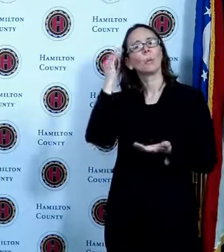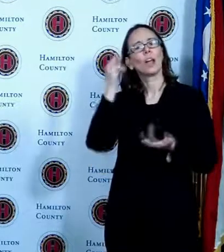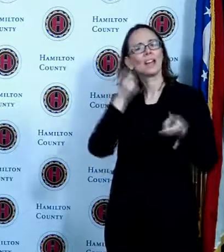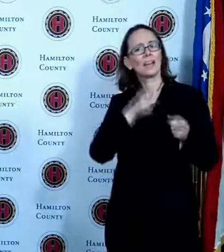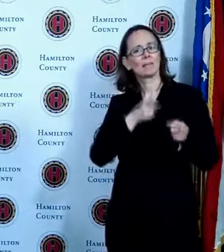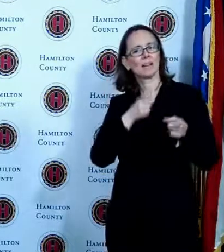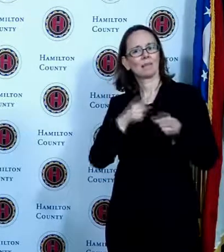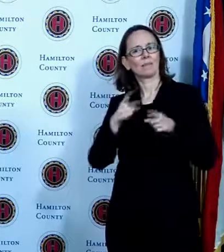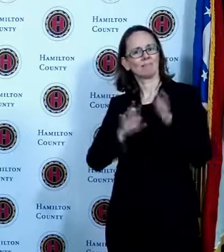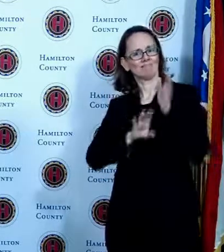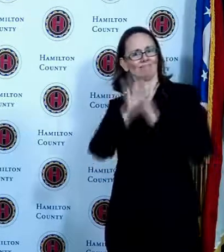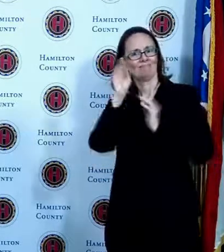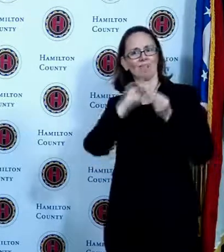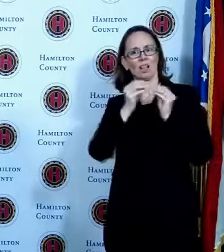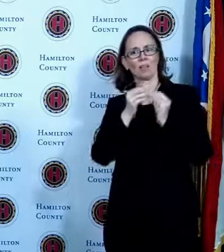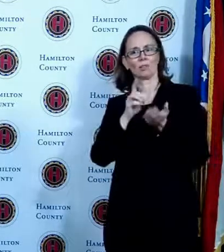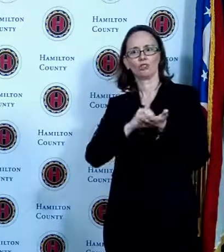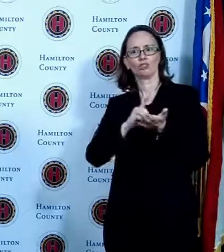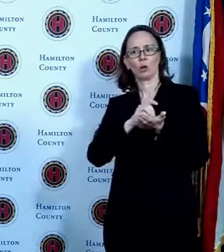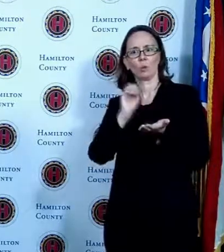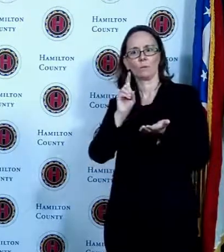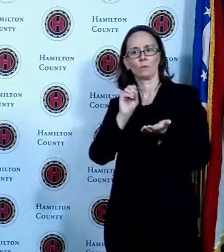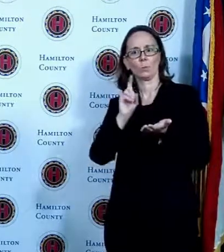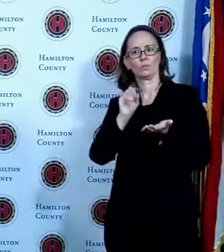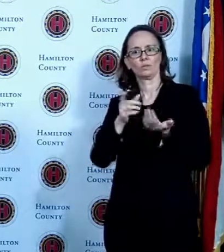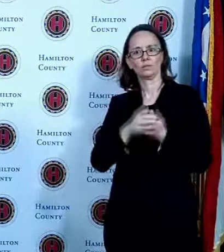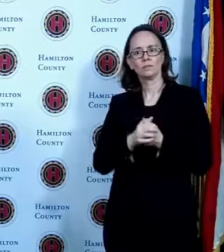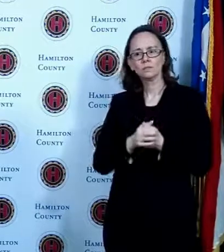a little bit about alerts and then kind of our messaging what we're hoping to